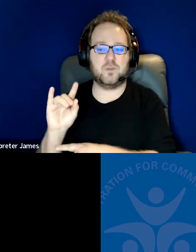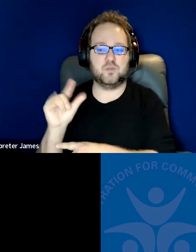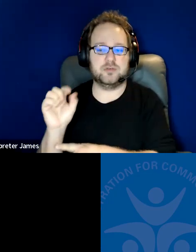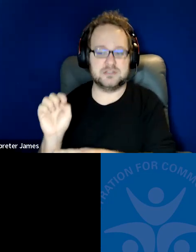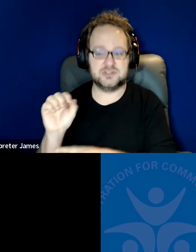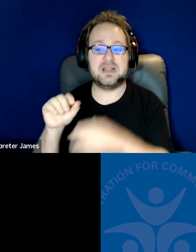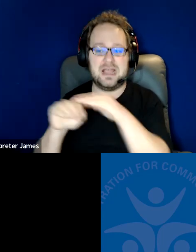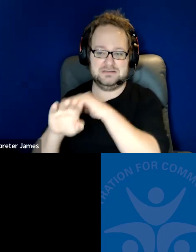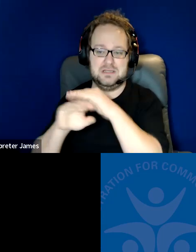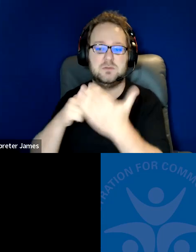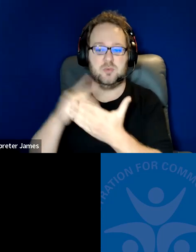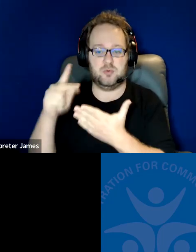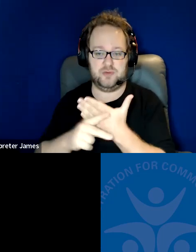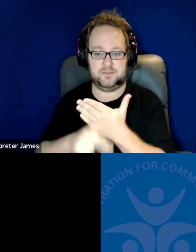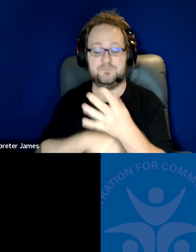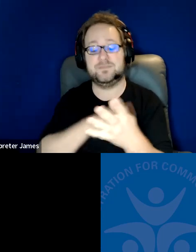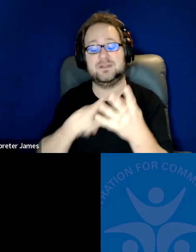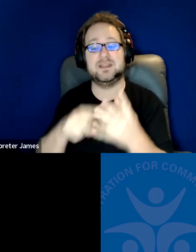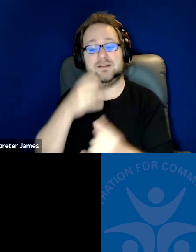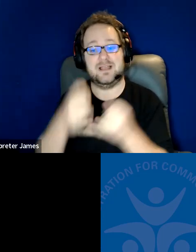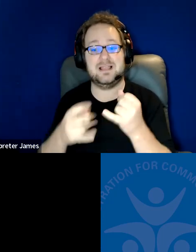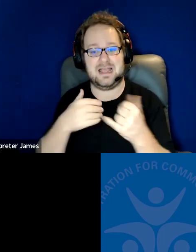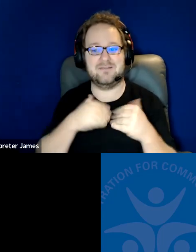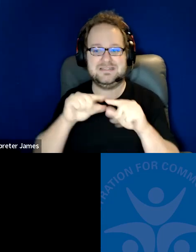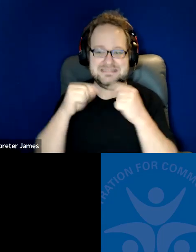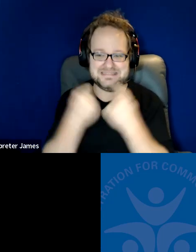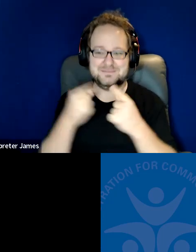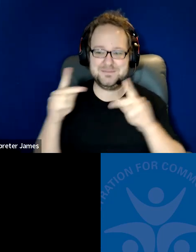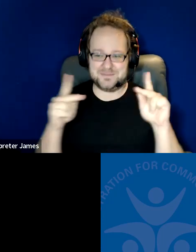And then finally, we have a team of people from CDC who will answer questions